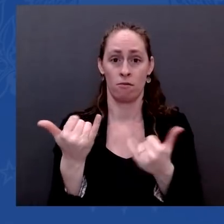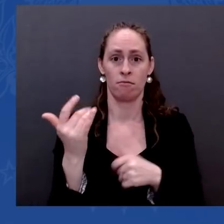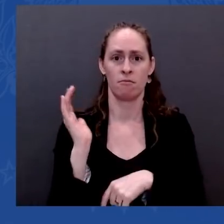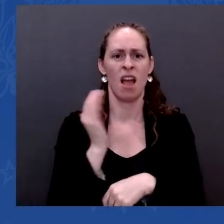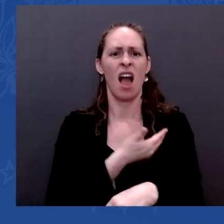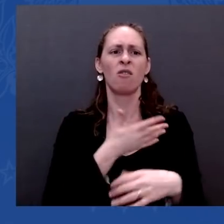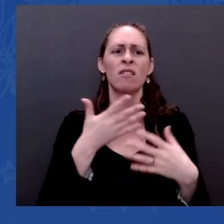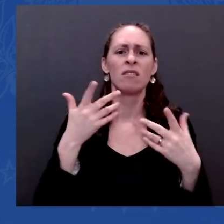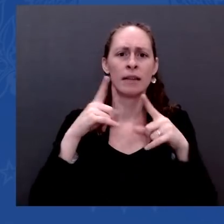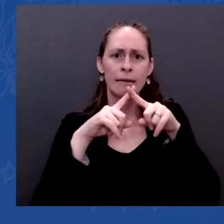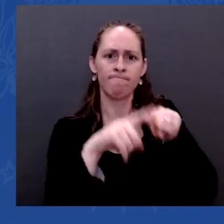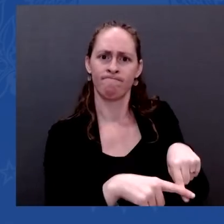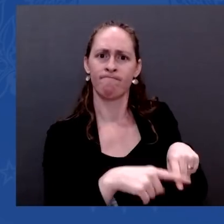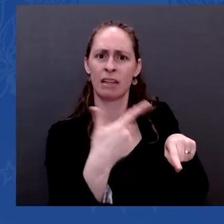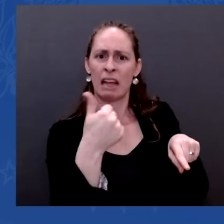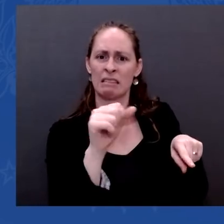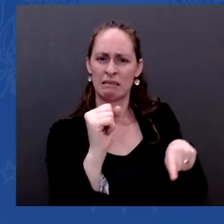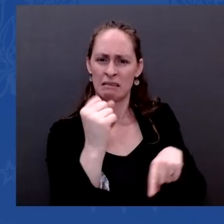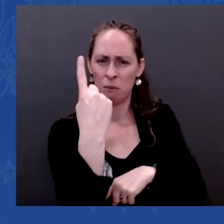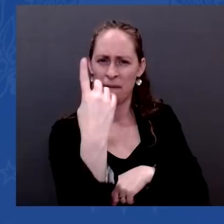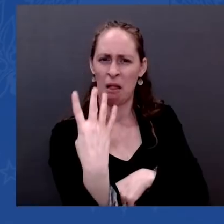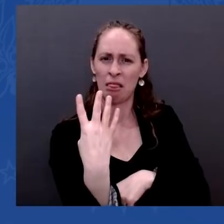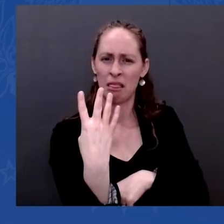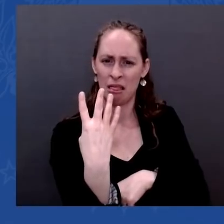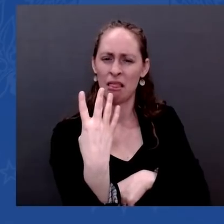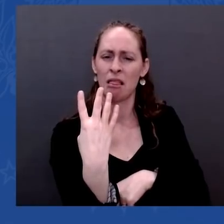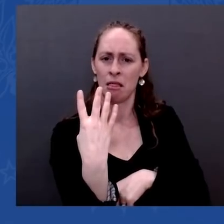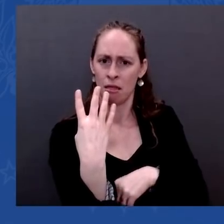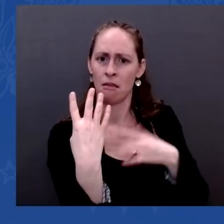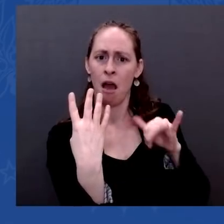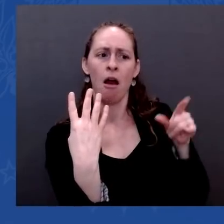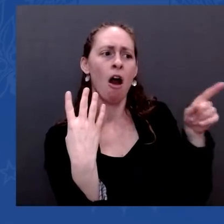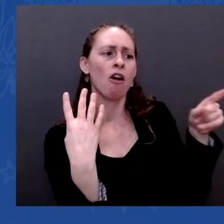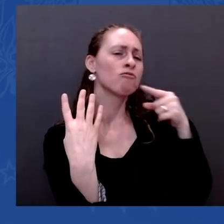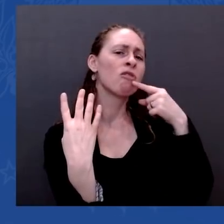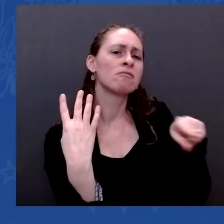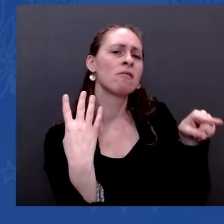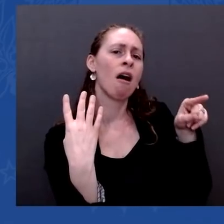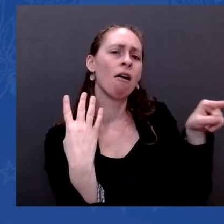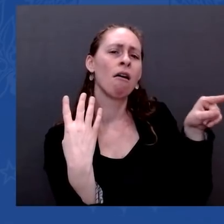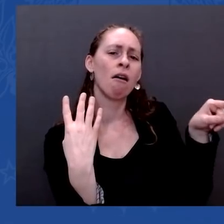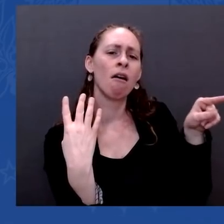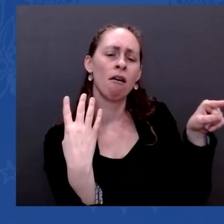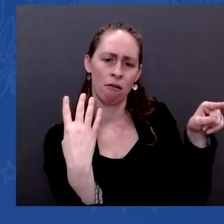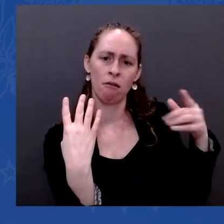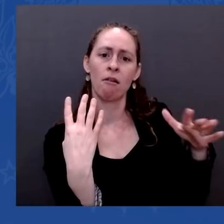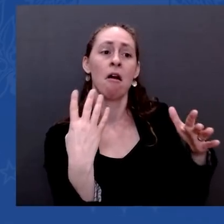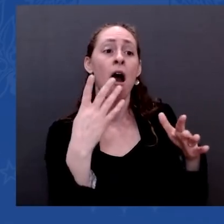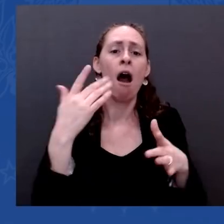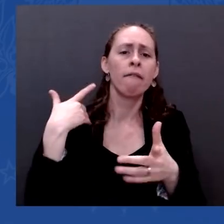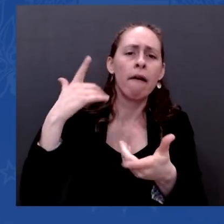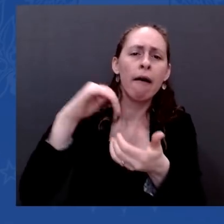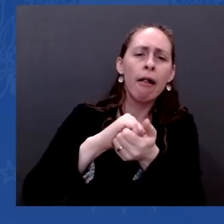And, of course, it is very important to us that we develop an infrastructure that will give us the opportunity